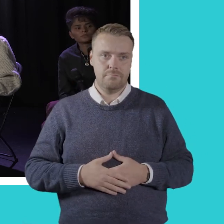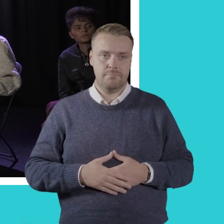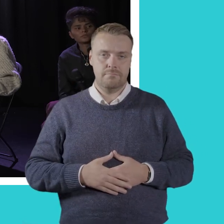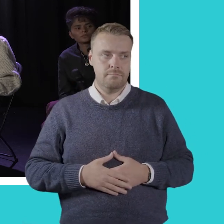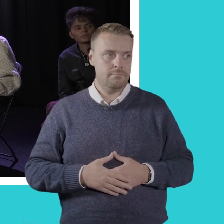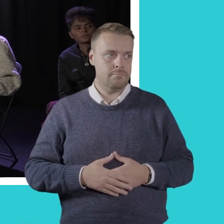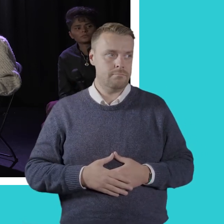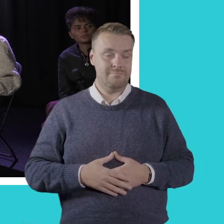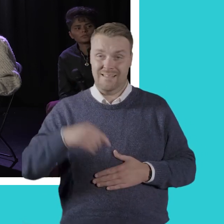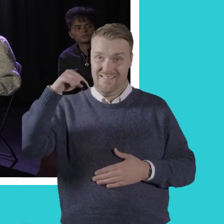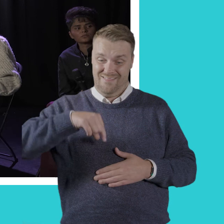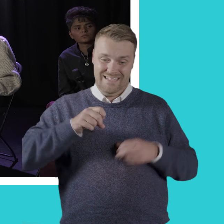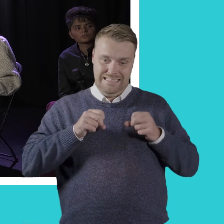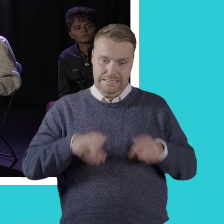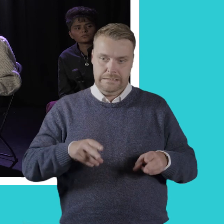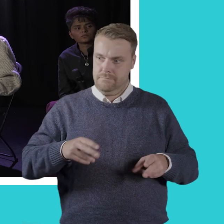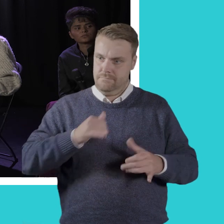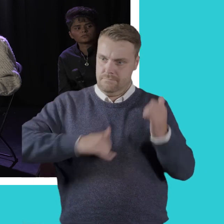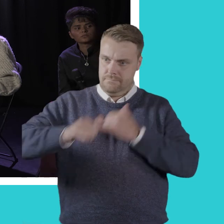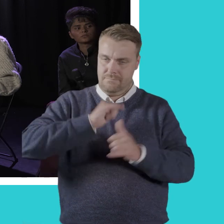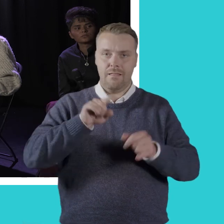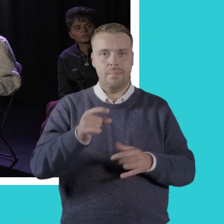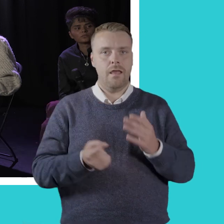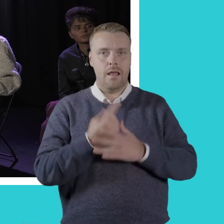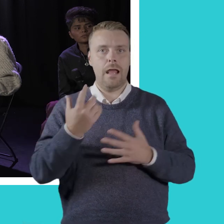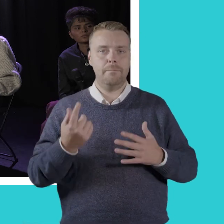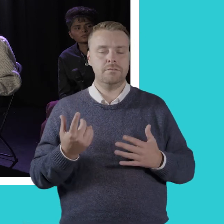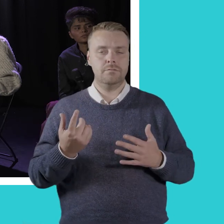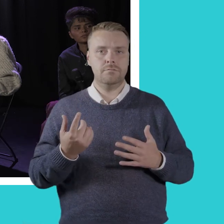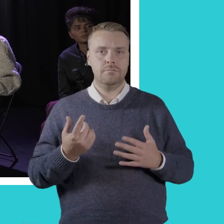actually live in that that happens if anybody's mental health was like 100% they're not...